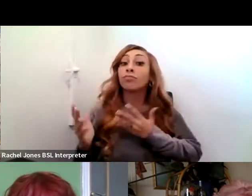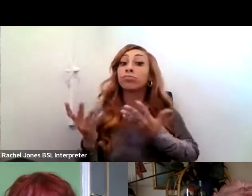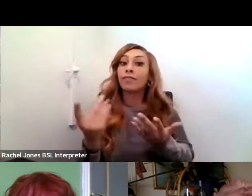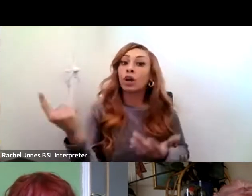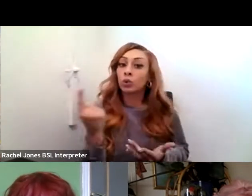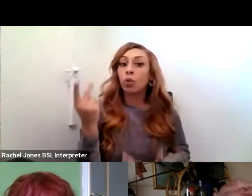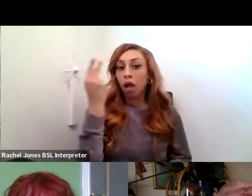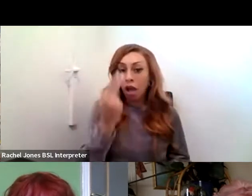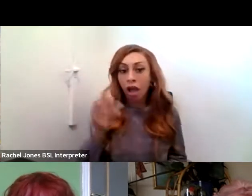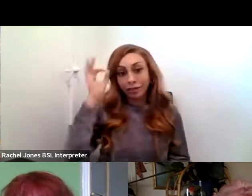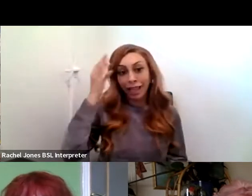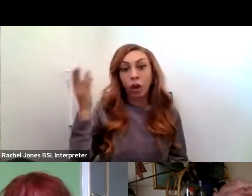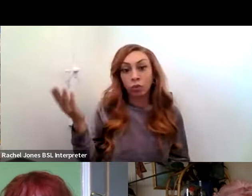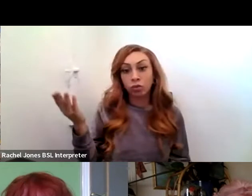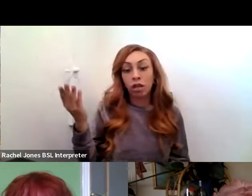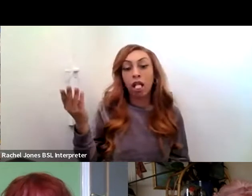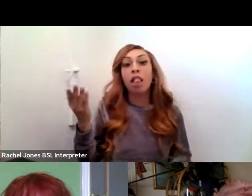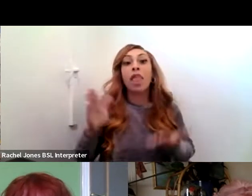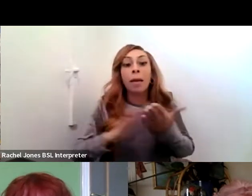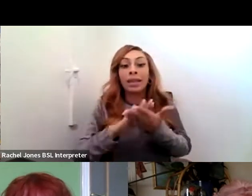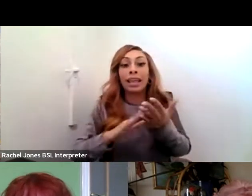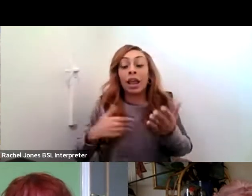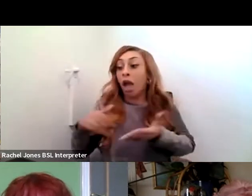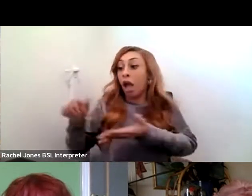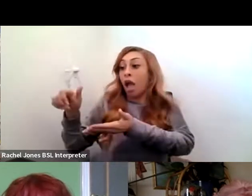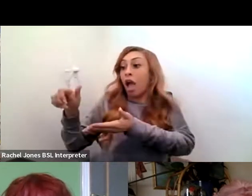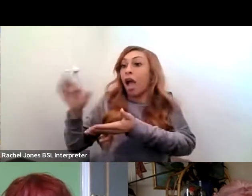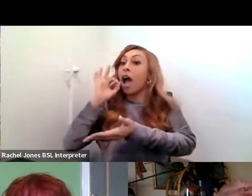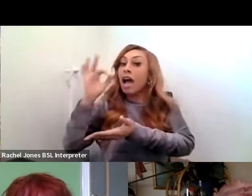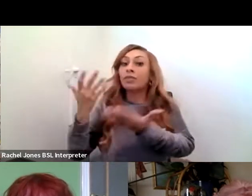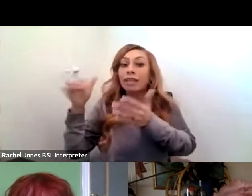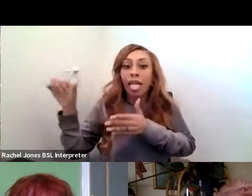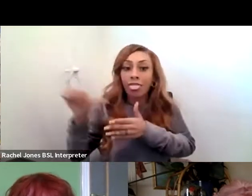and I think it's great that it's on top of your costs,